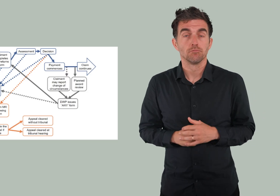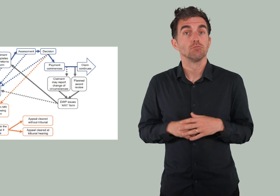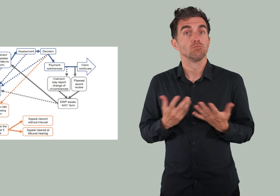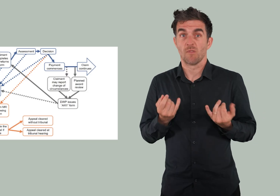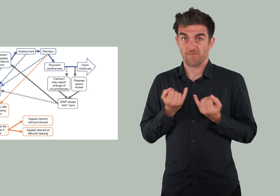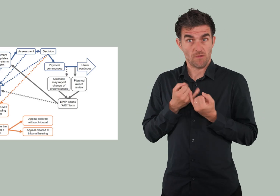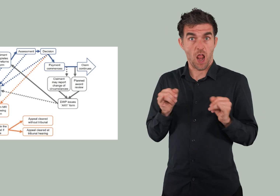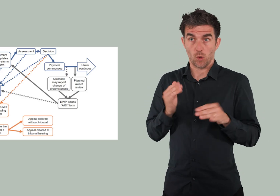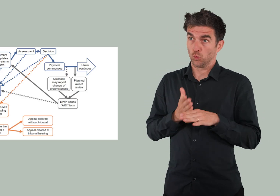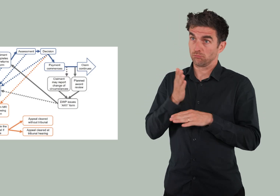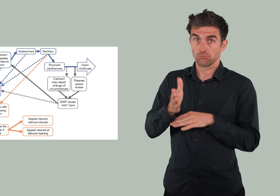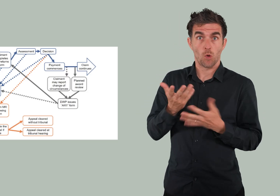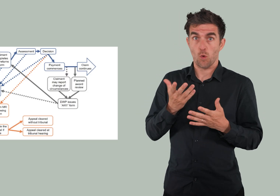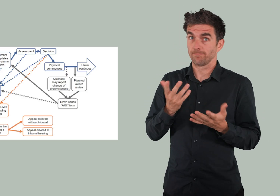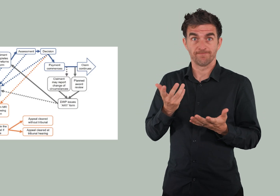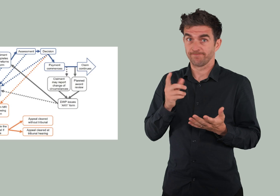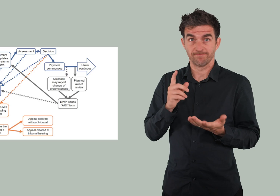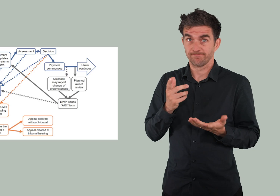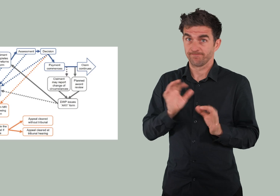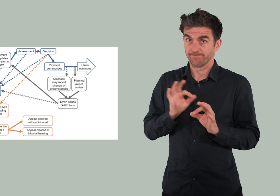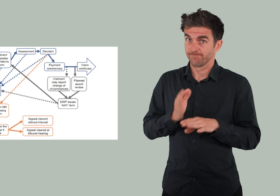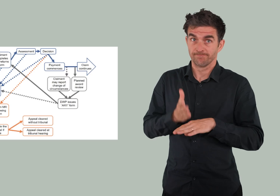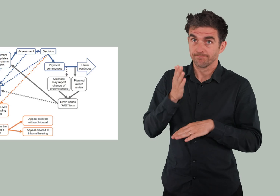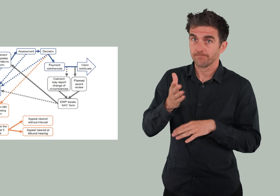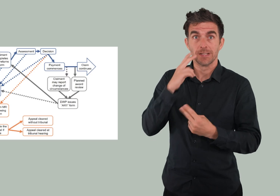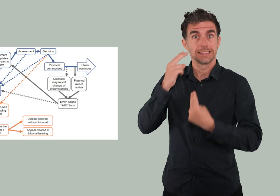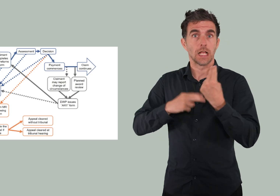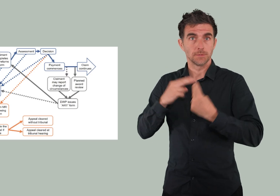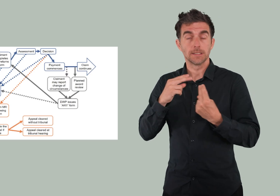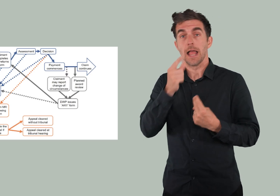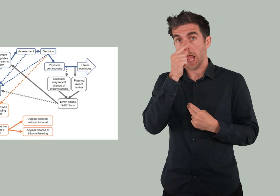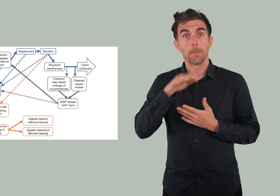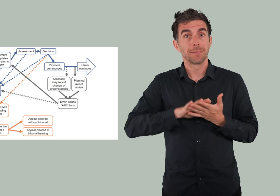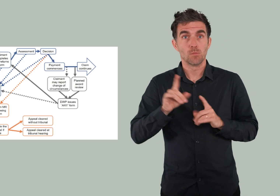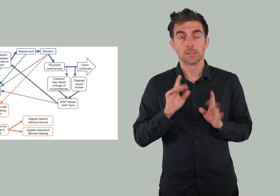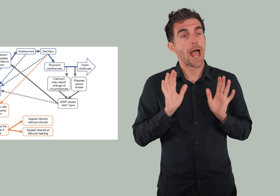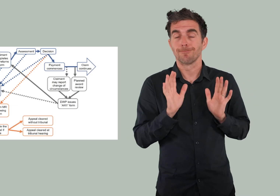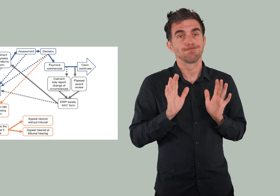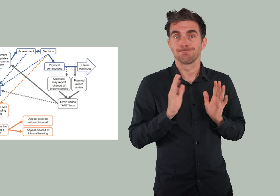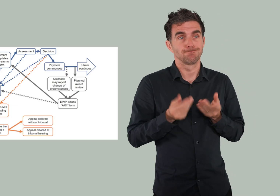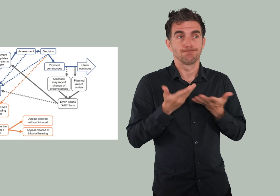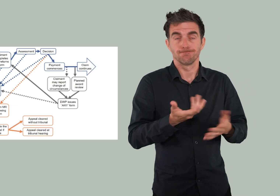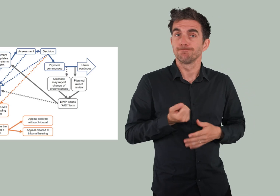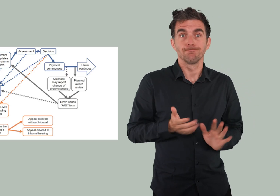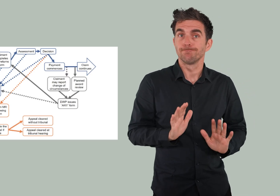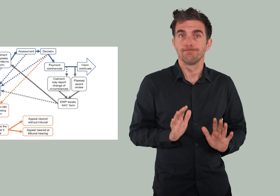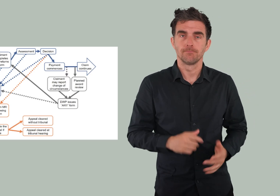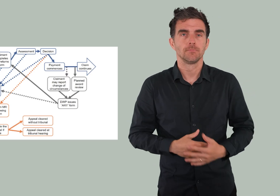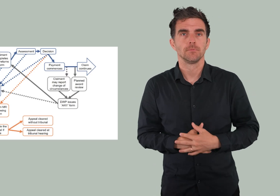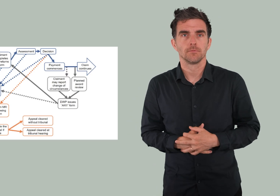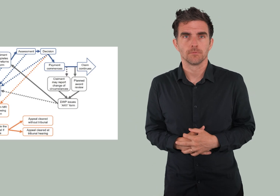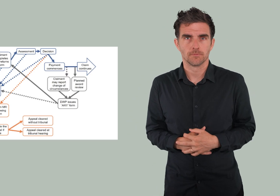or b) fail to attend or participate in the assessment, which can lead to disallowance.